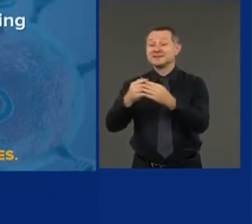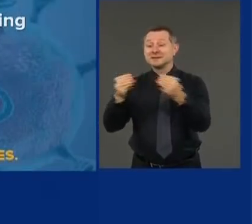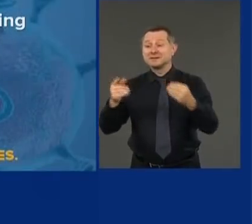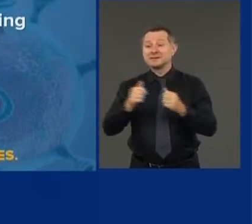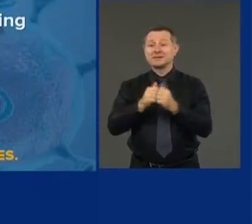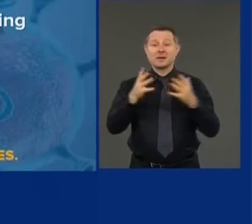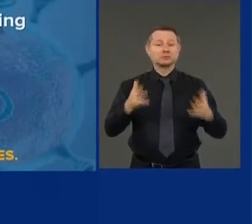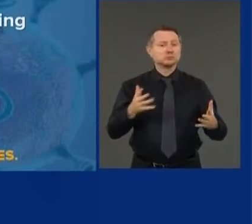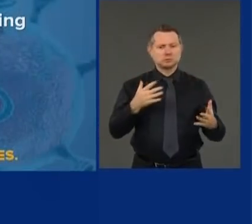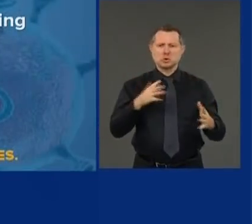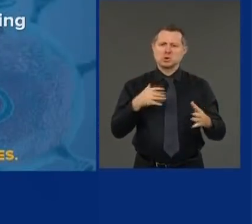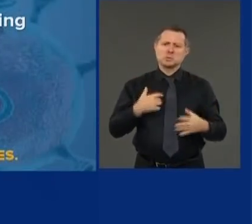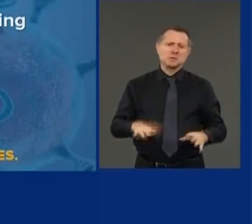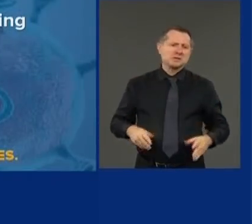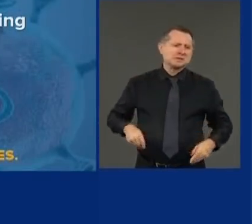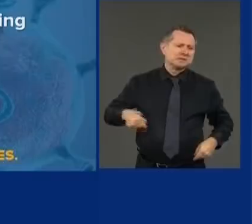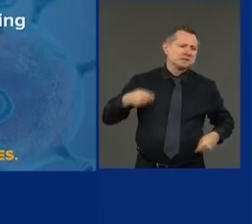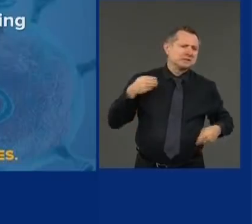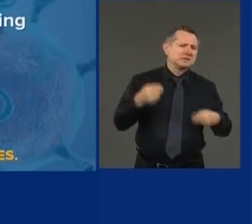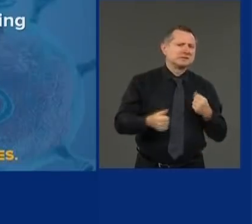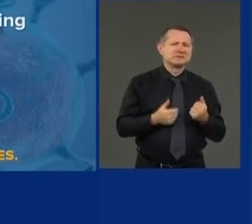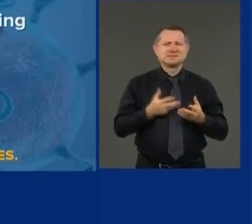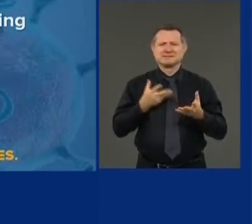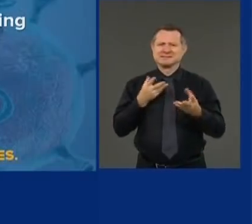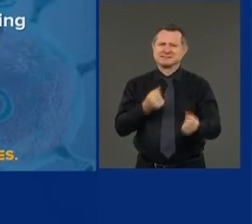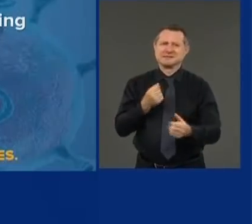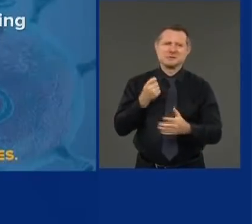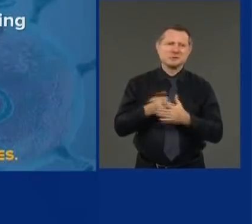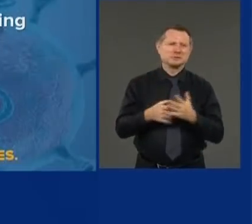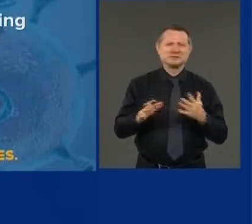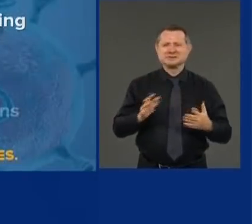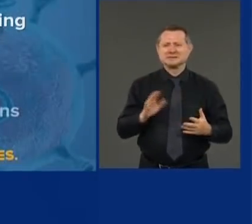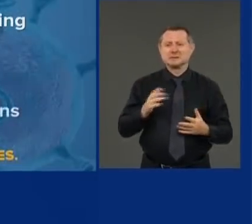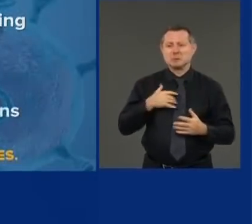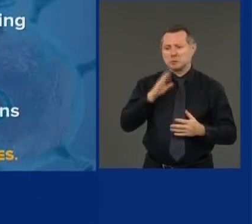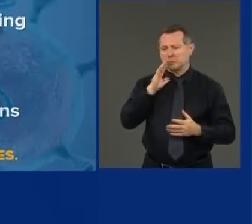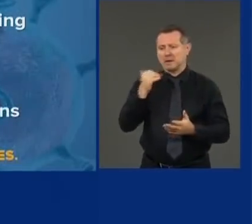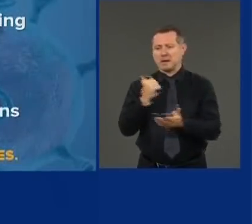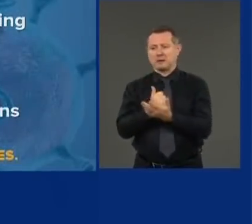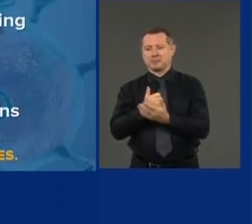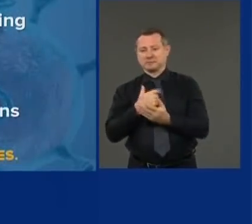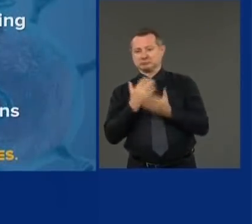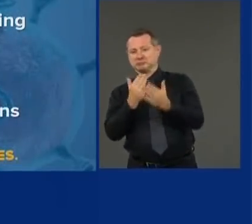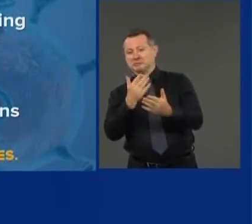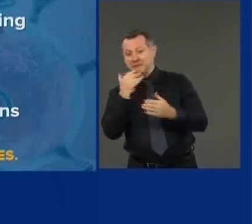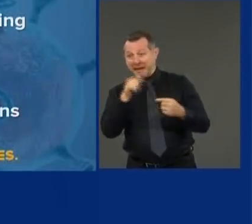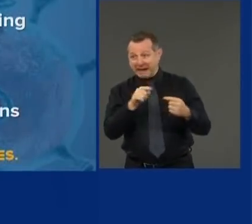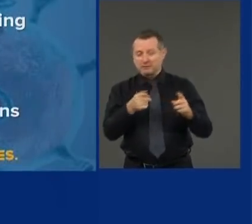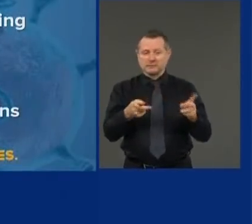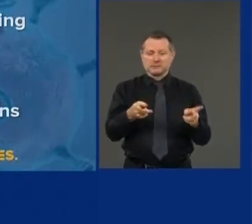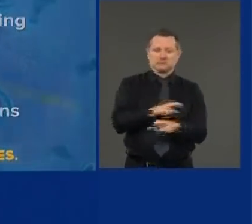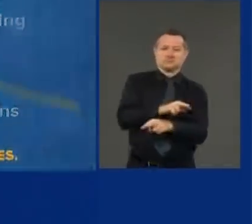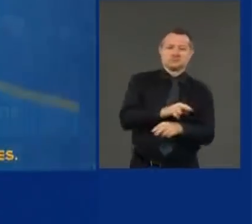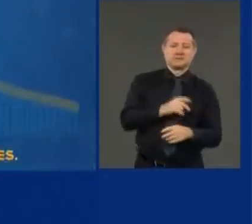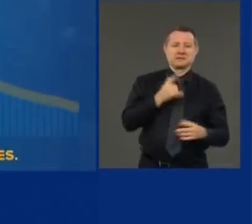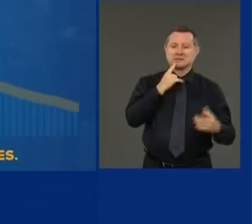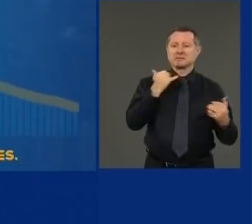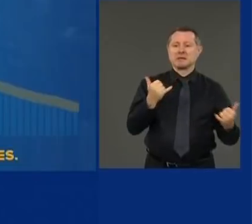DO THAT. IF WE CAN DO THAT WITHOUT AN EXORBITANT EXPENSE FOR EXISTING